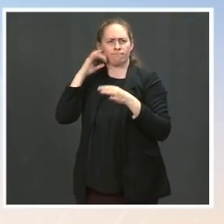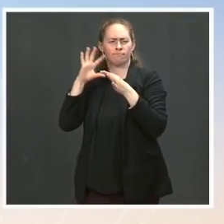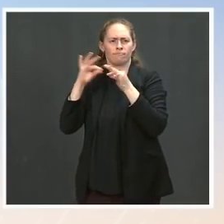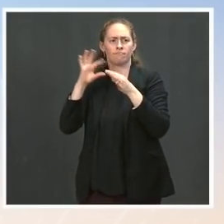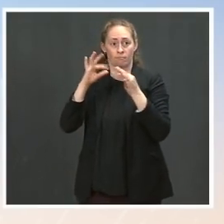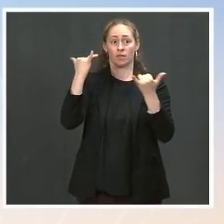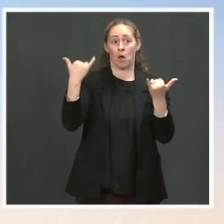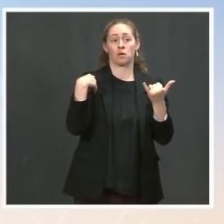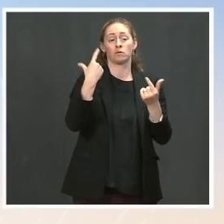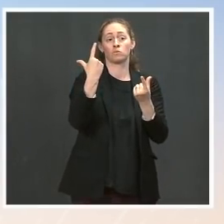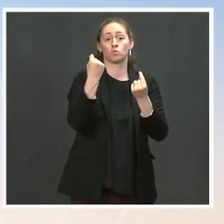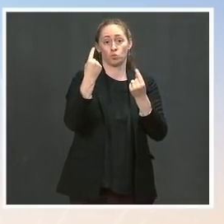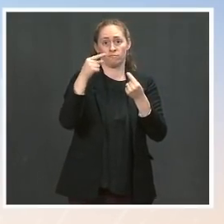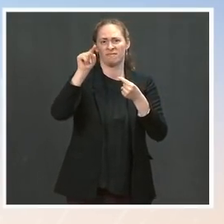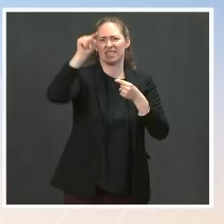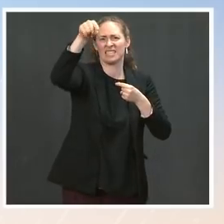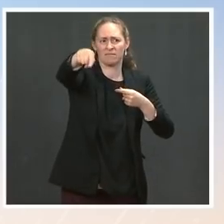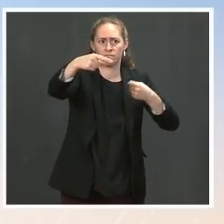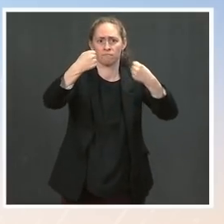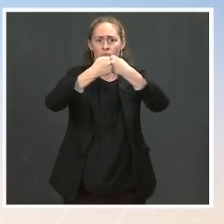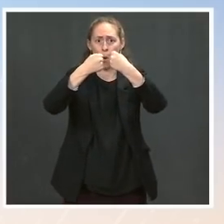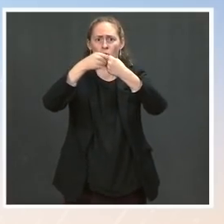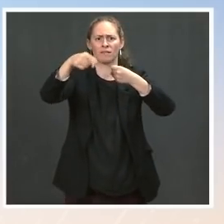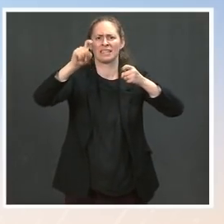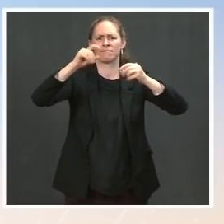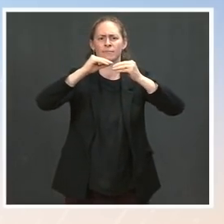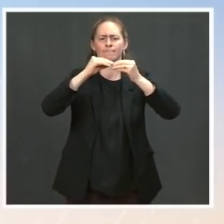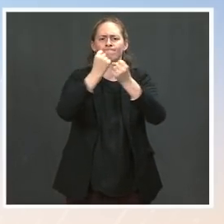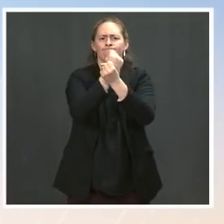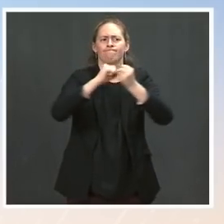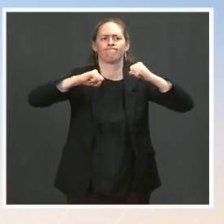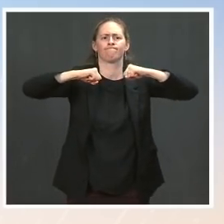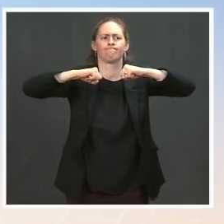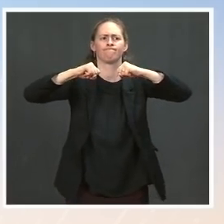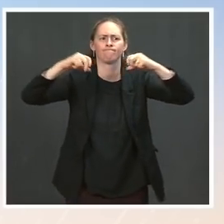So, Mexico made the decision to maintain 10,000 troops at its southern border,